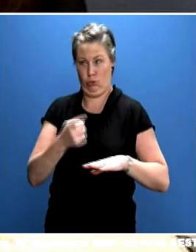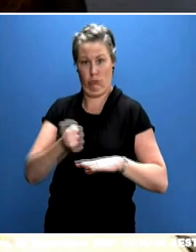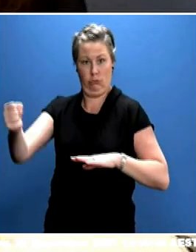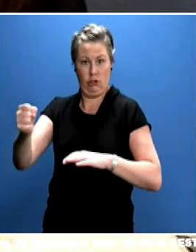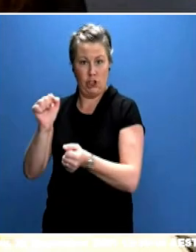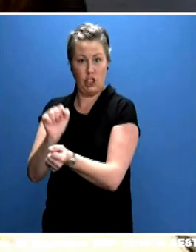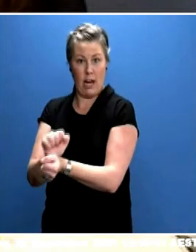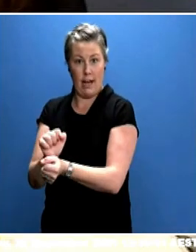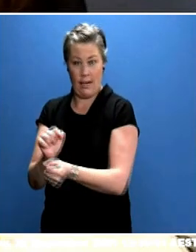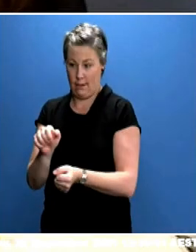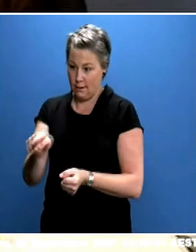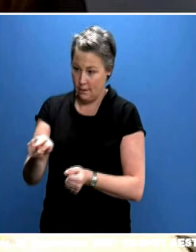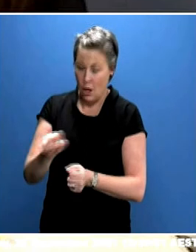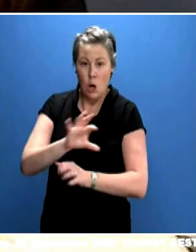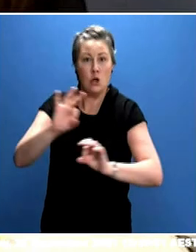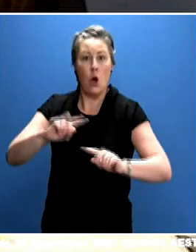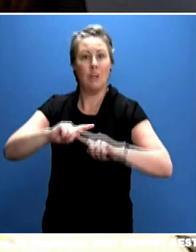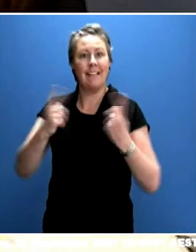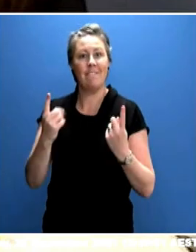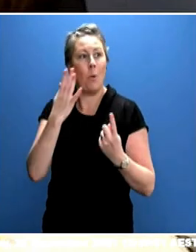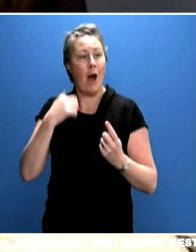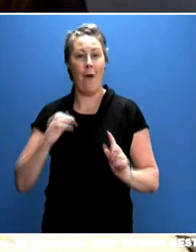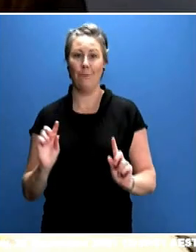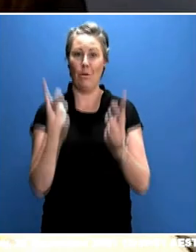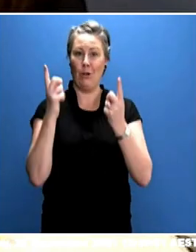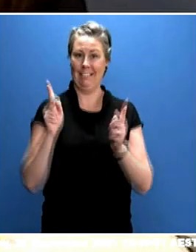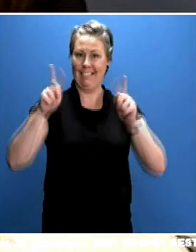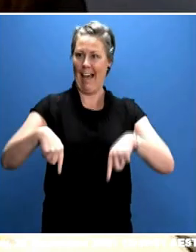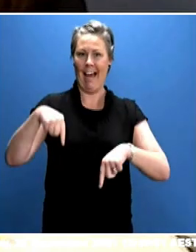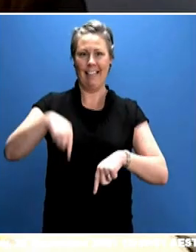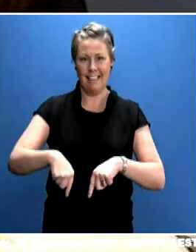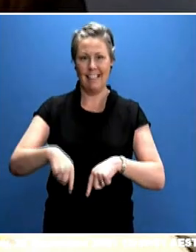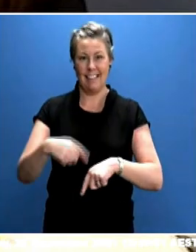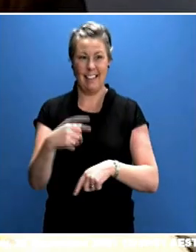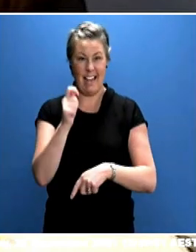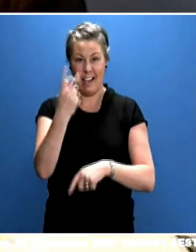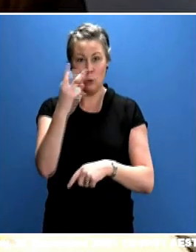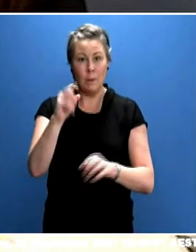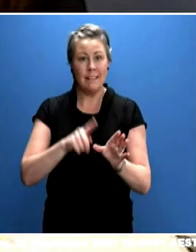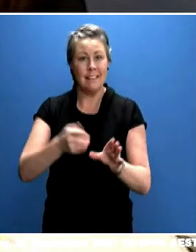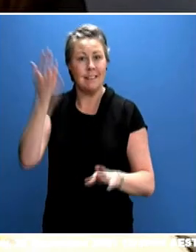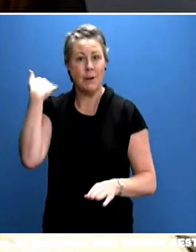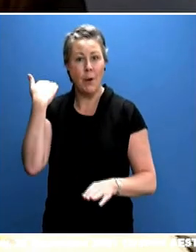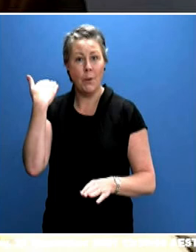and it's the same as it was when I started at the ALS in 1995. It hasn't improved.